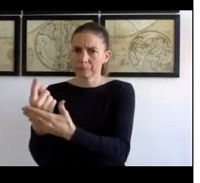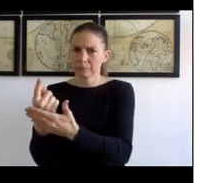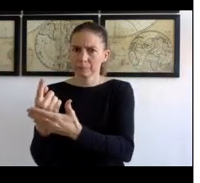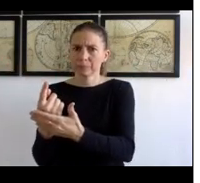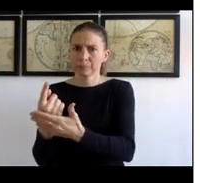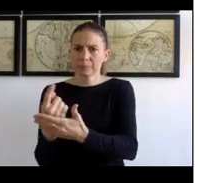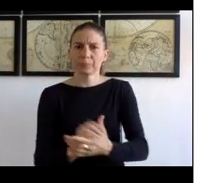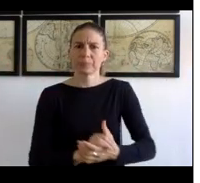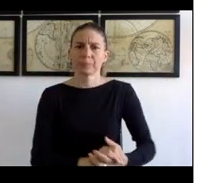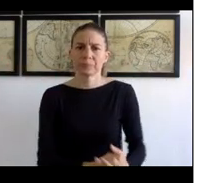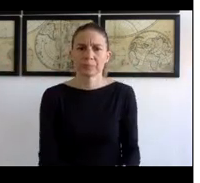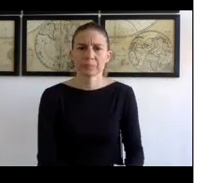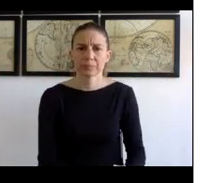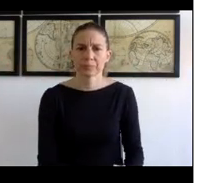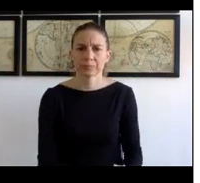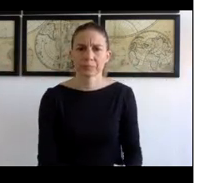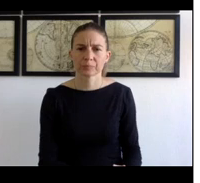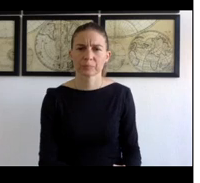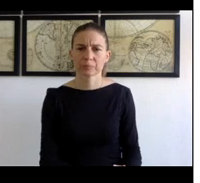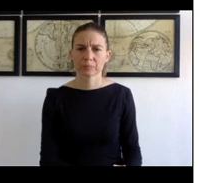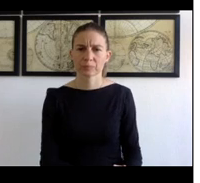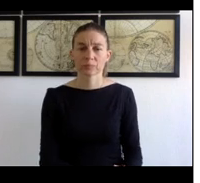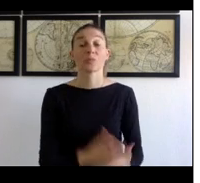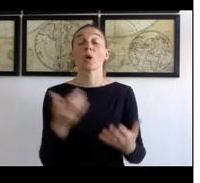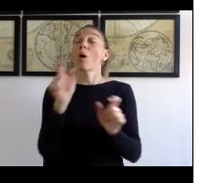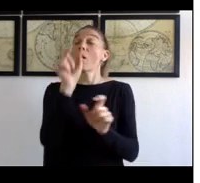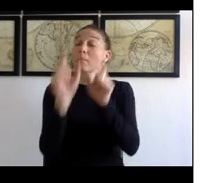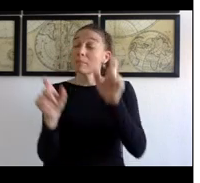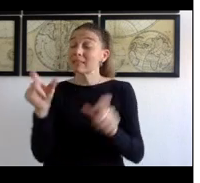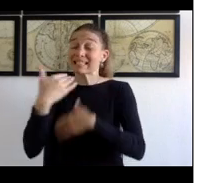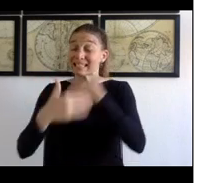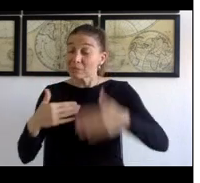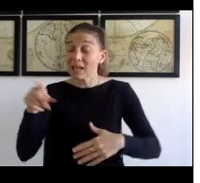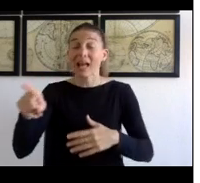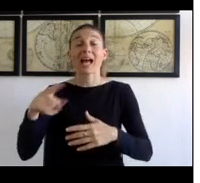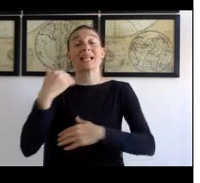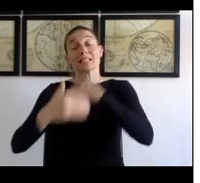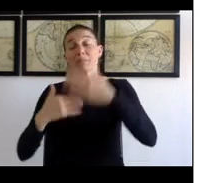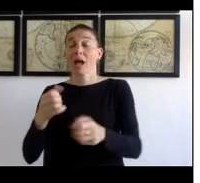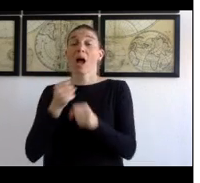It's time that disability advocates start setting the example